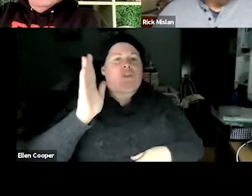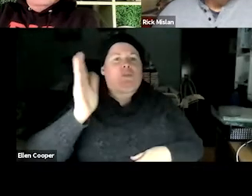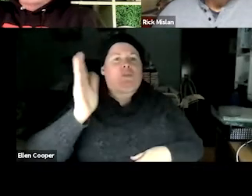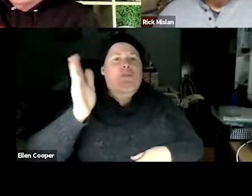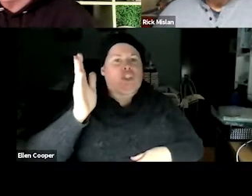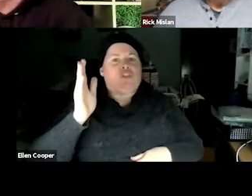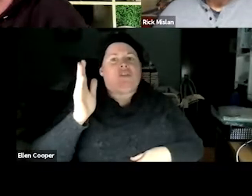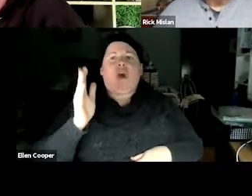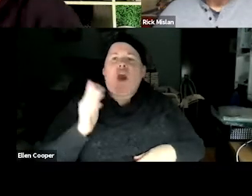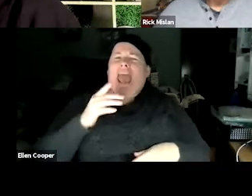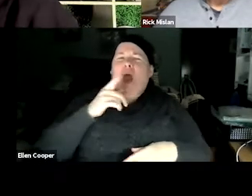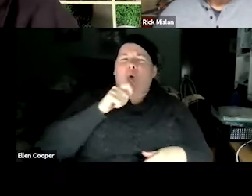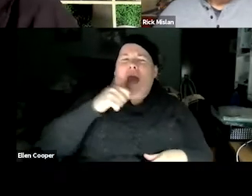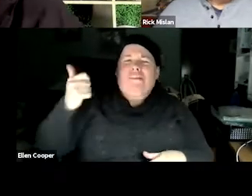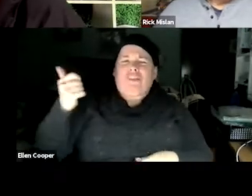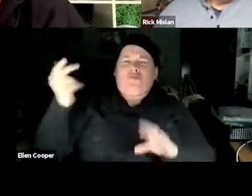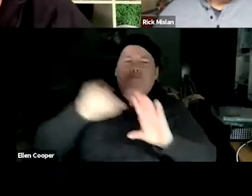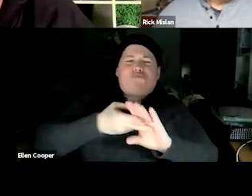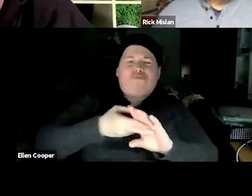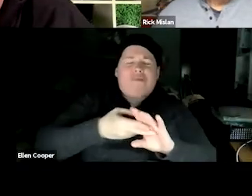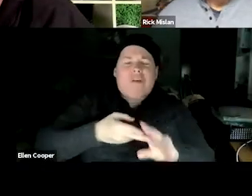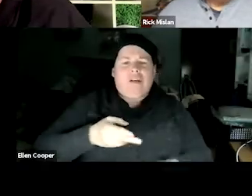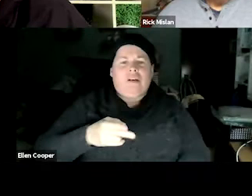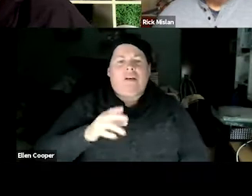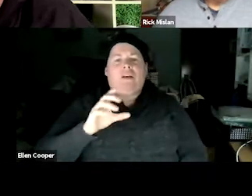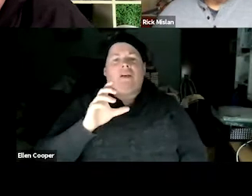Yeah. Rick Mislan: Yeah. So Chris had naggy is